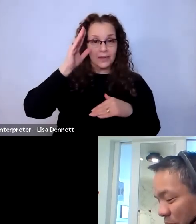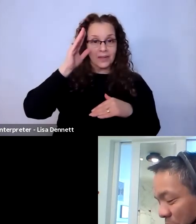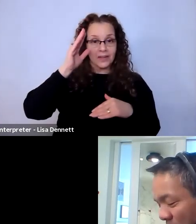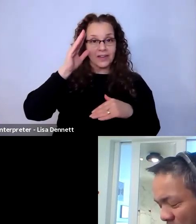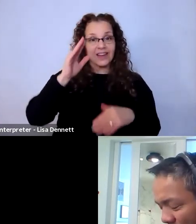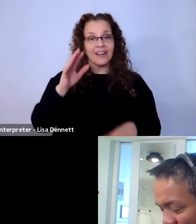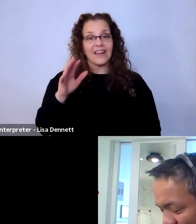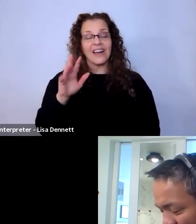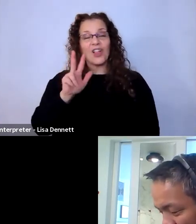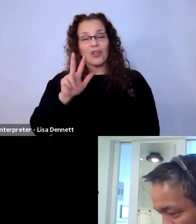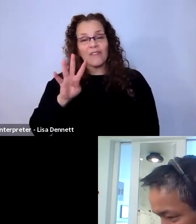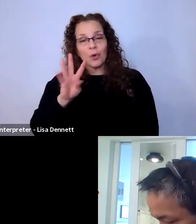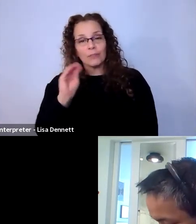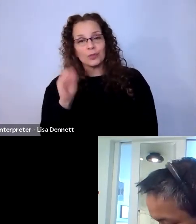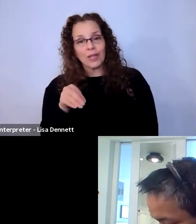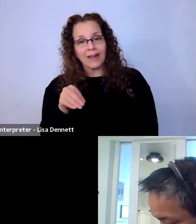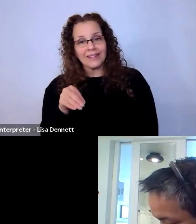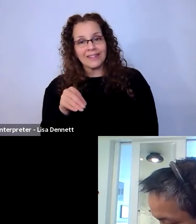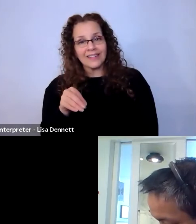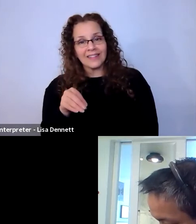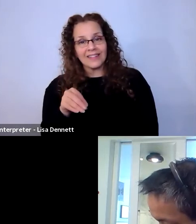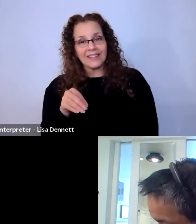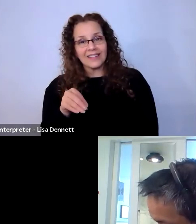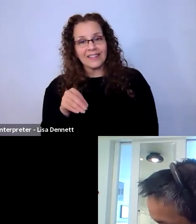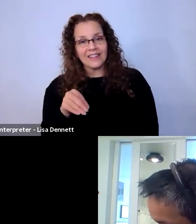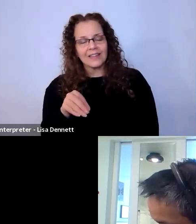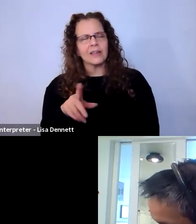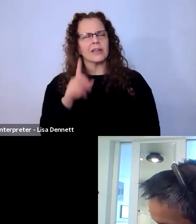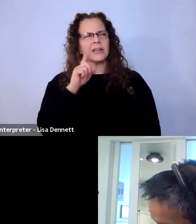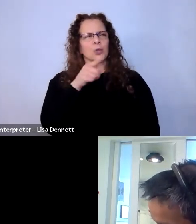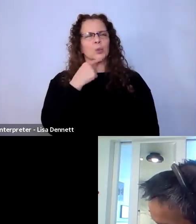number, but at the same time, it makes sense because it affects a lot more people